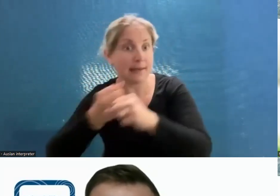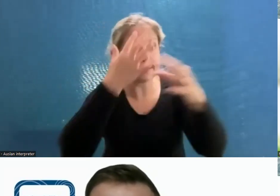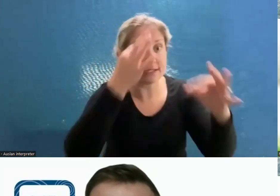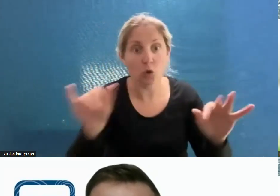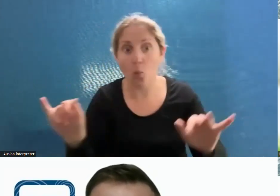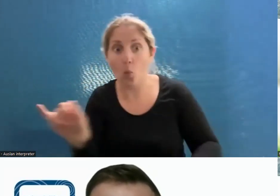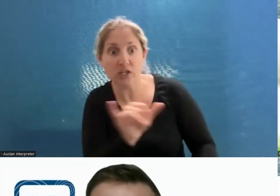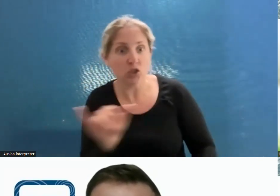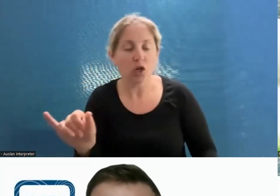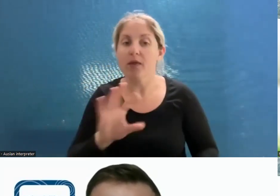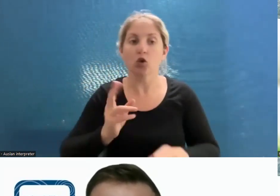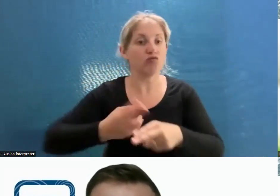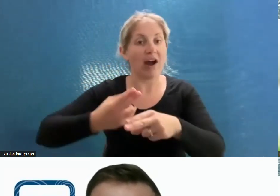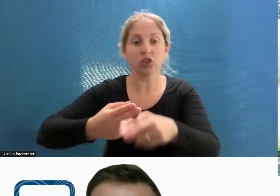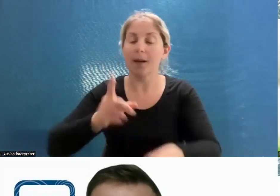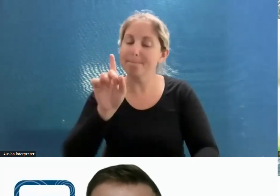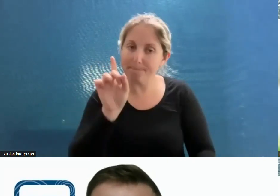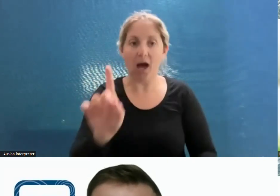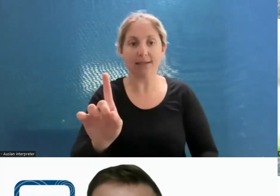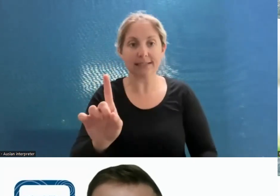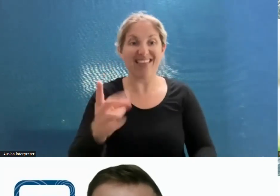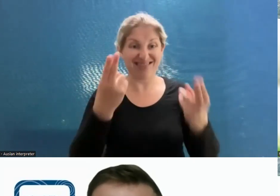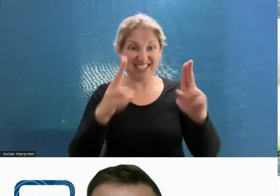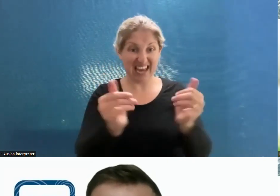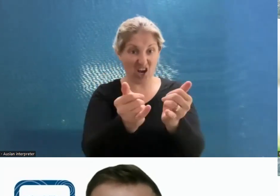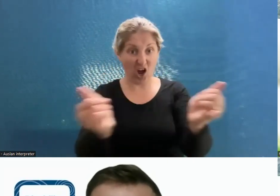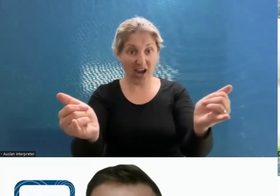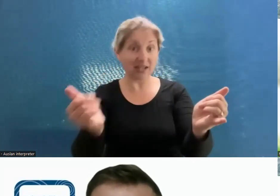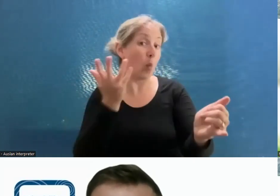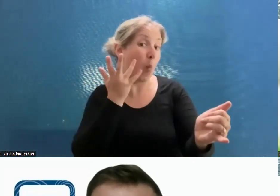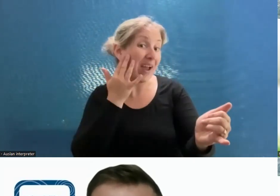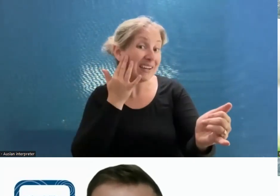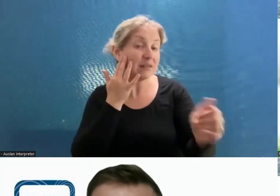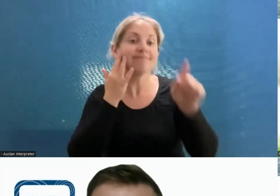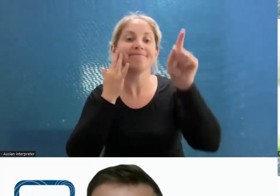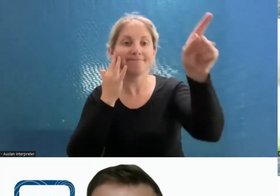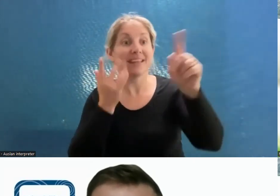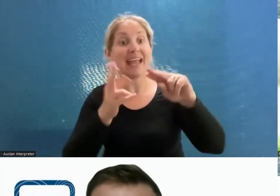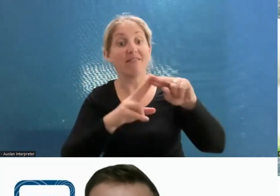but the hard and fast deadline is a decision of the tribunal.